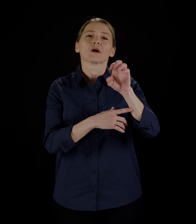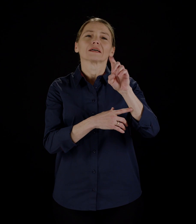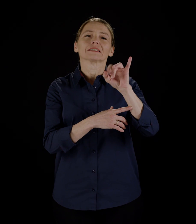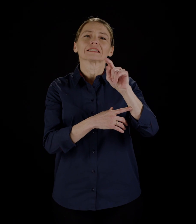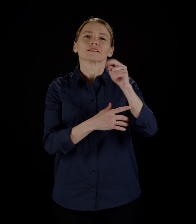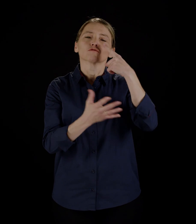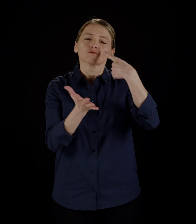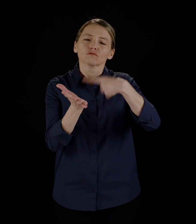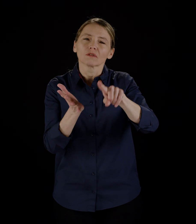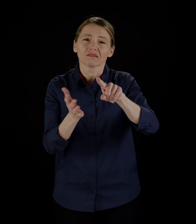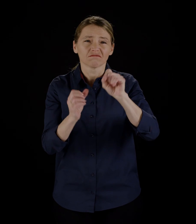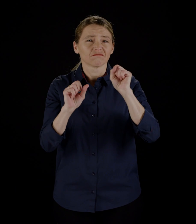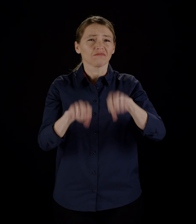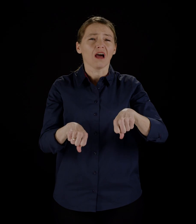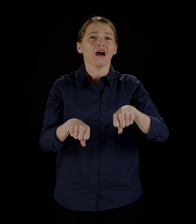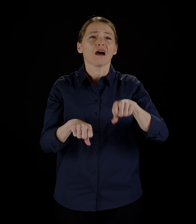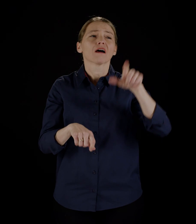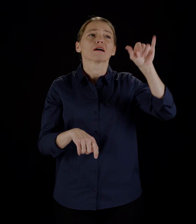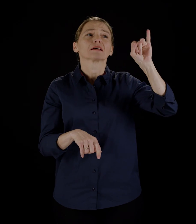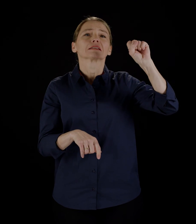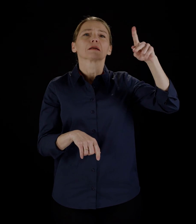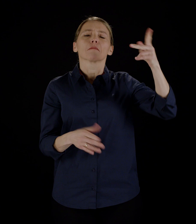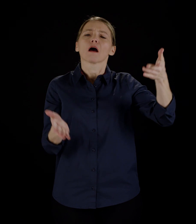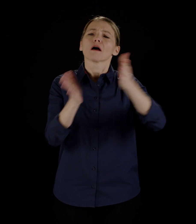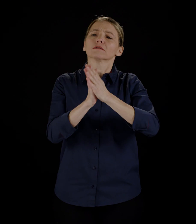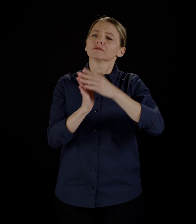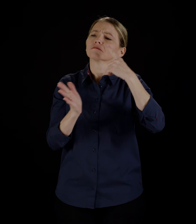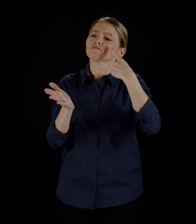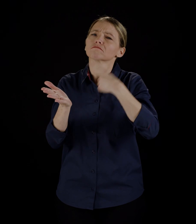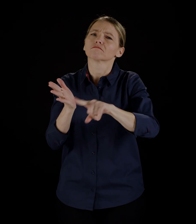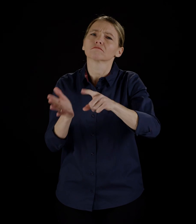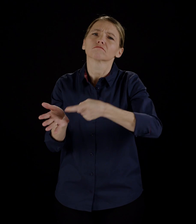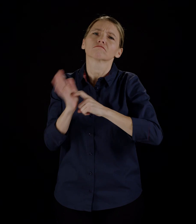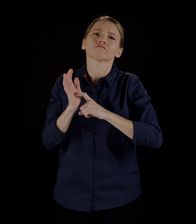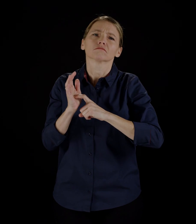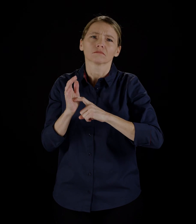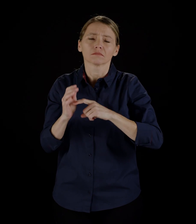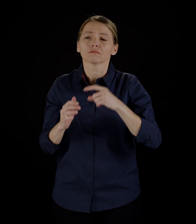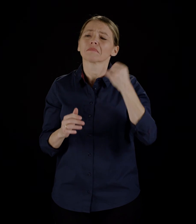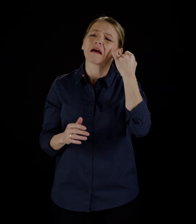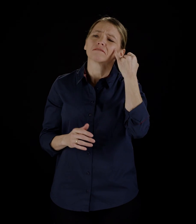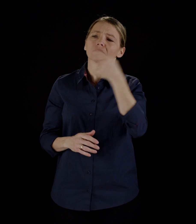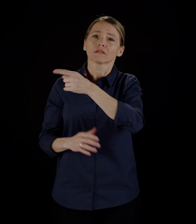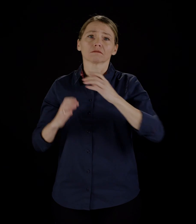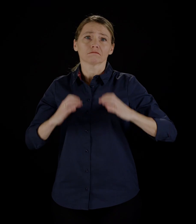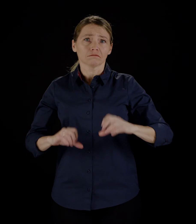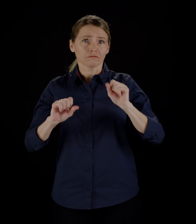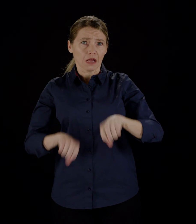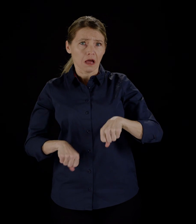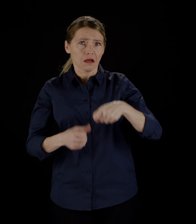A Credit Check may be performed by an ISP to establish if a potential customer is creditworthy.